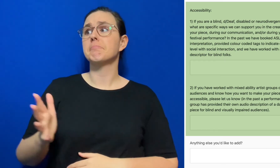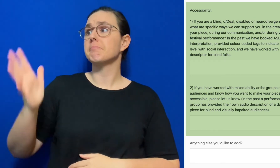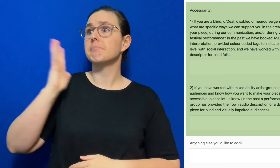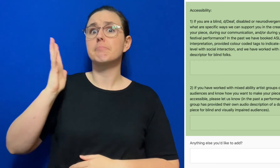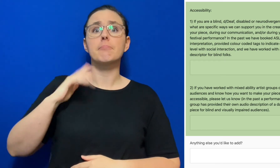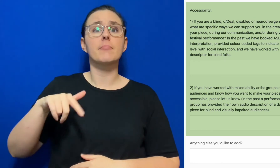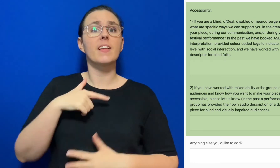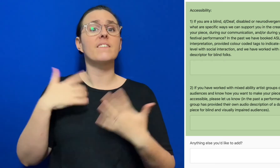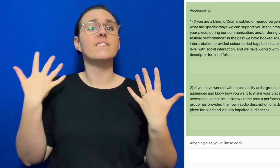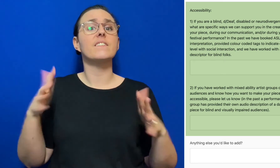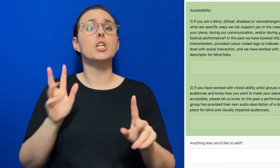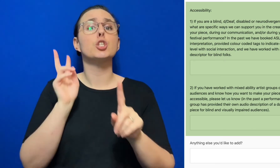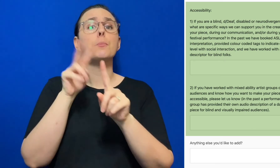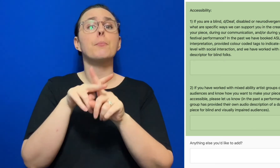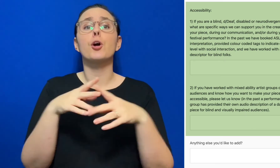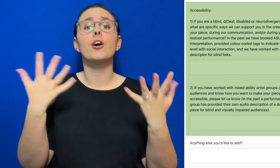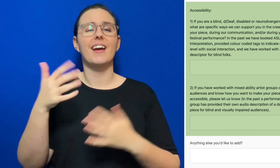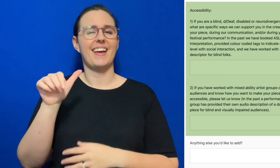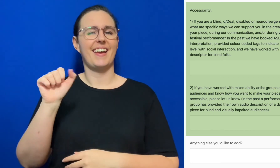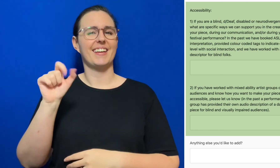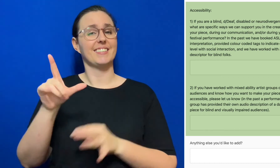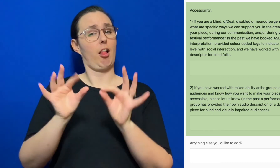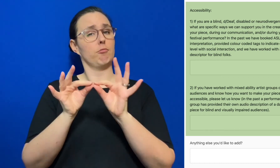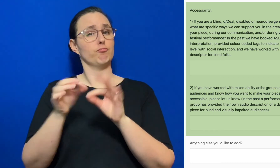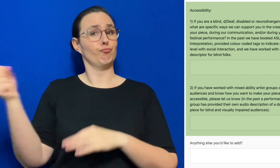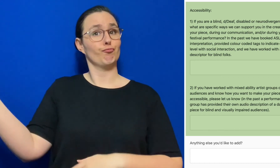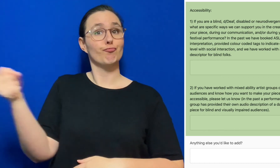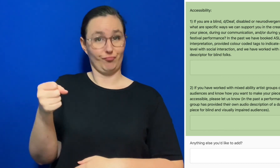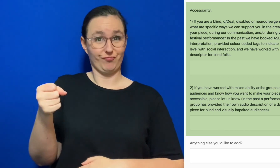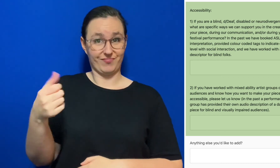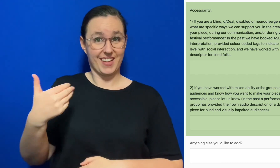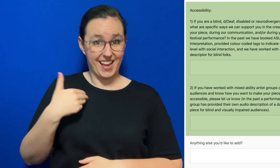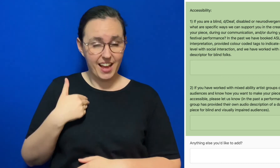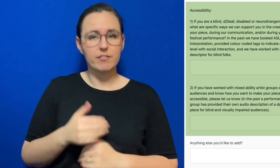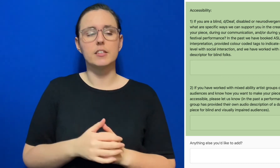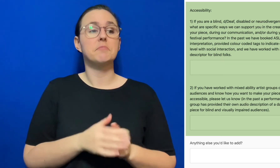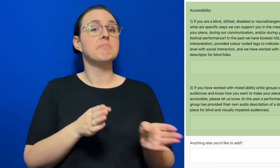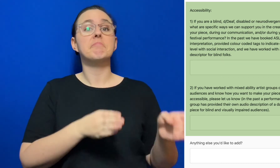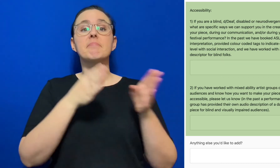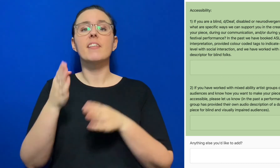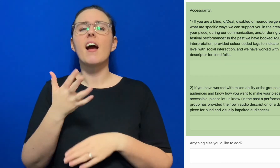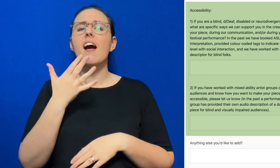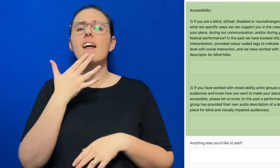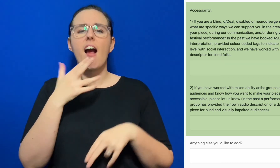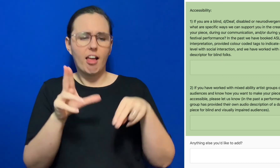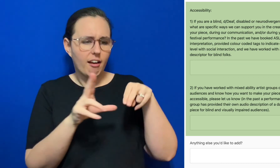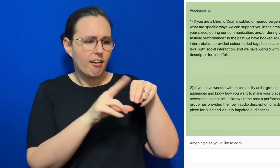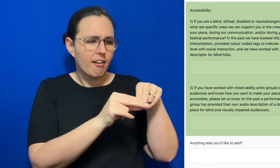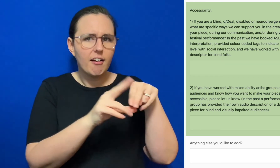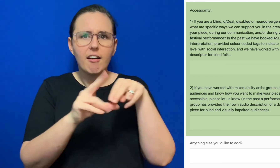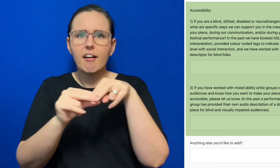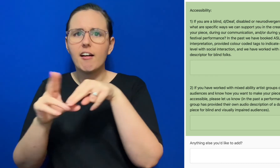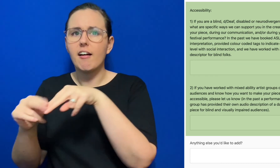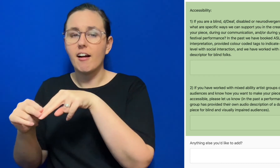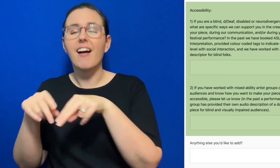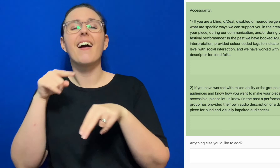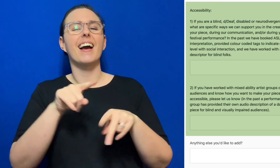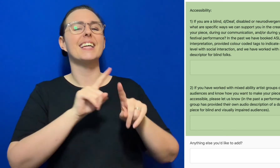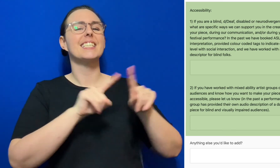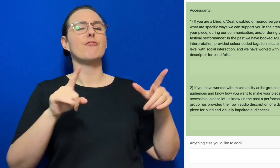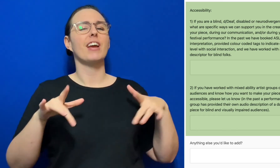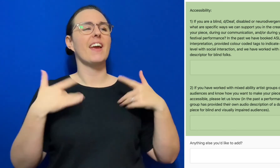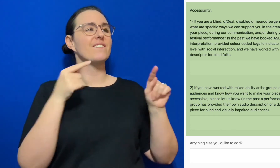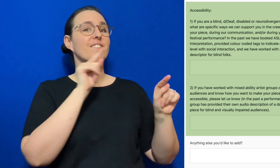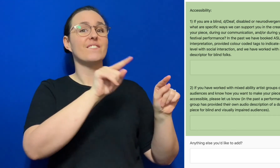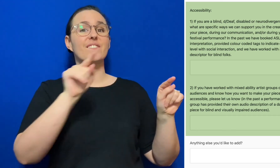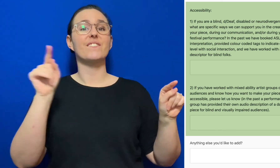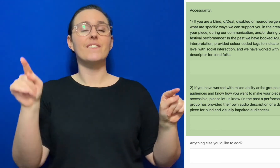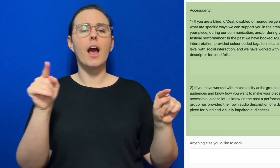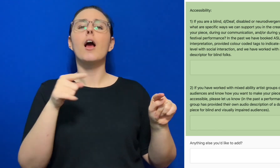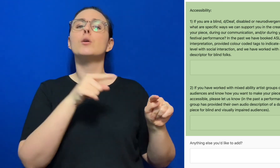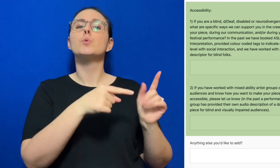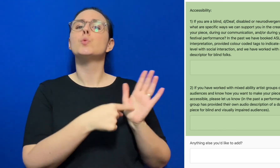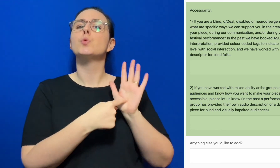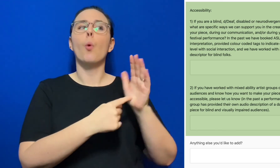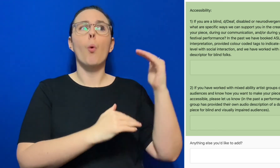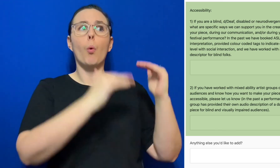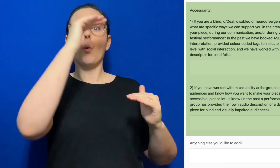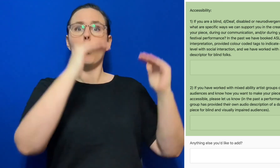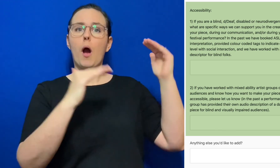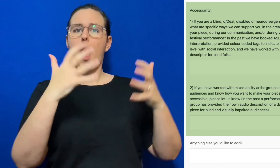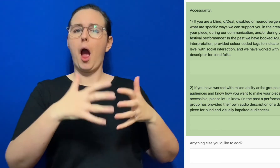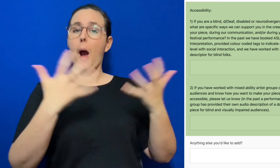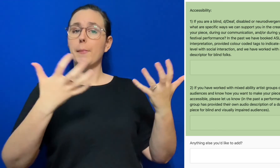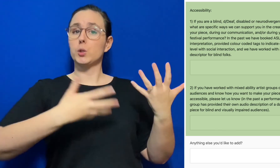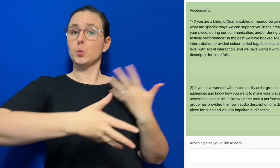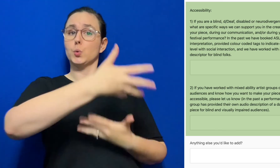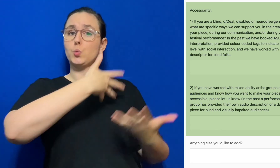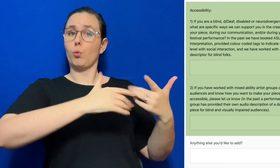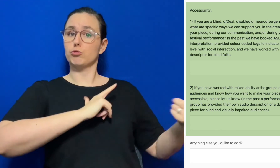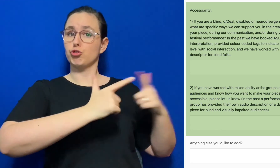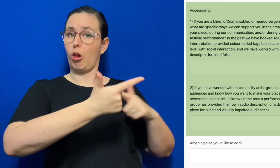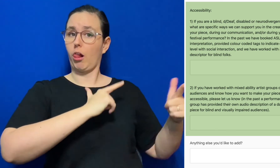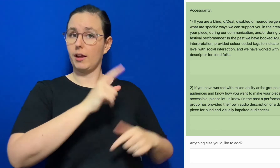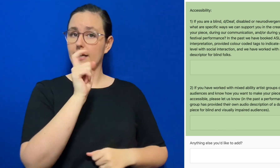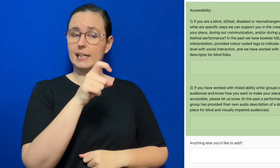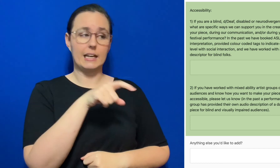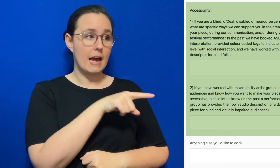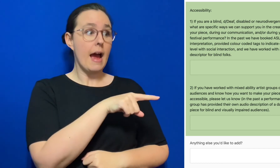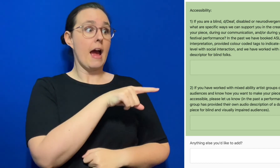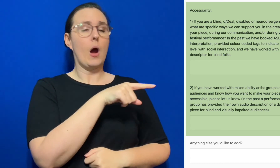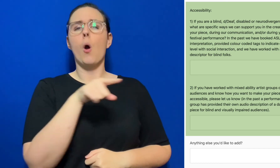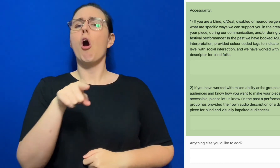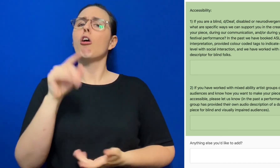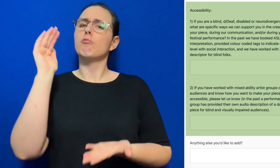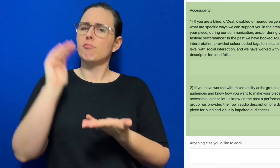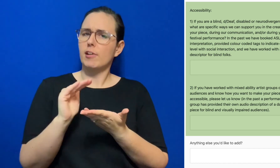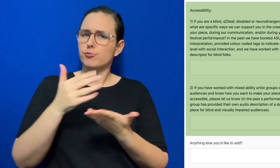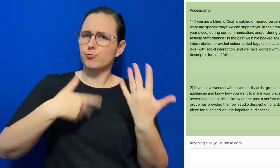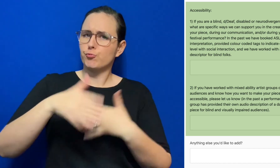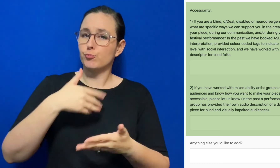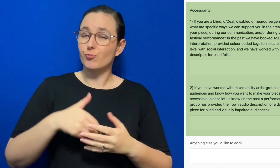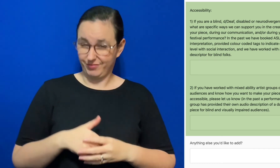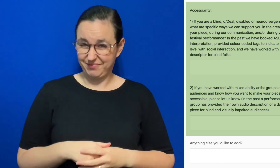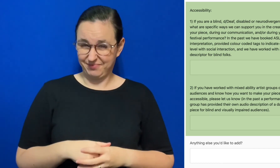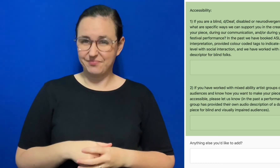In the past we have booked ASL interpretation, provided colour coded tags to indicate comfort level with social interaction,